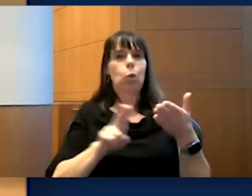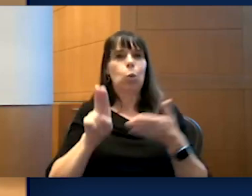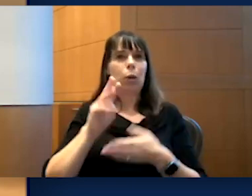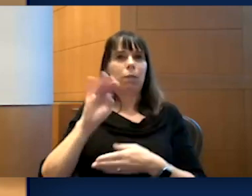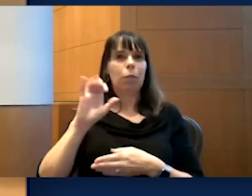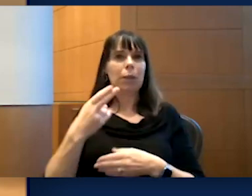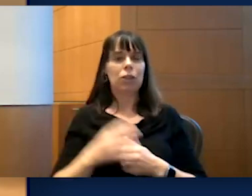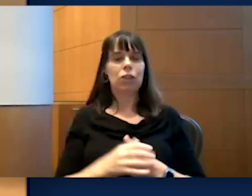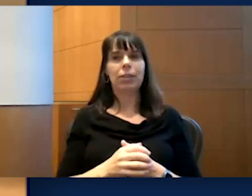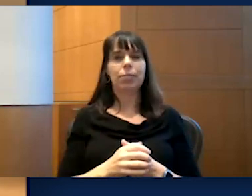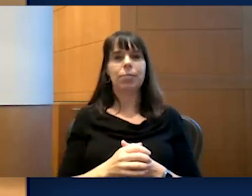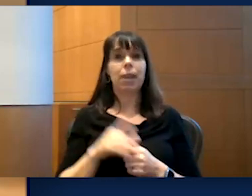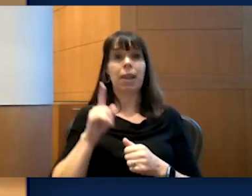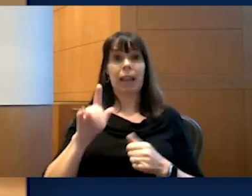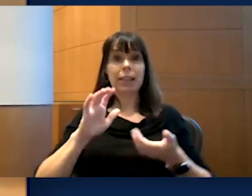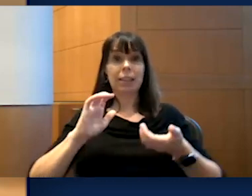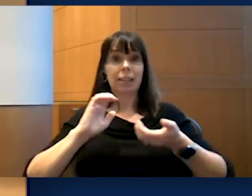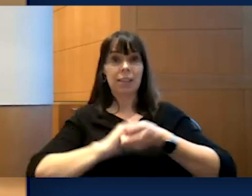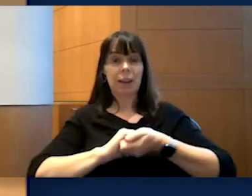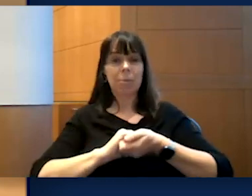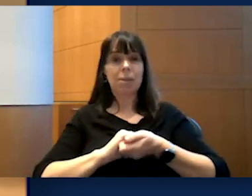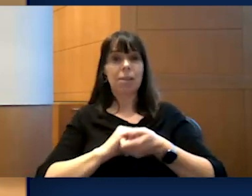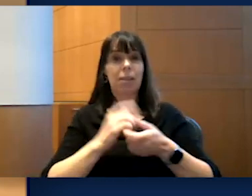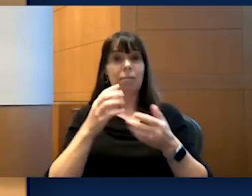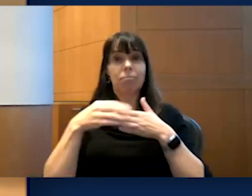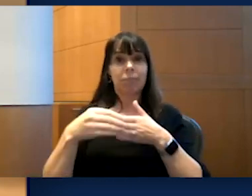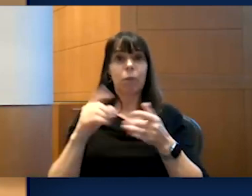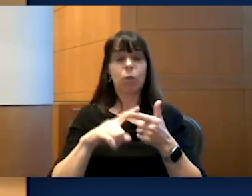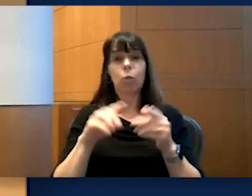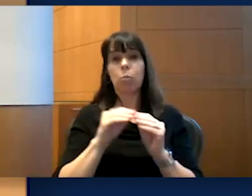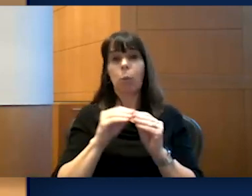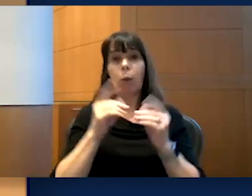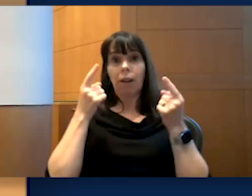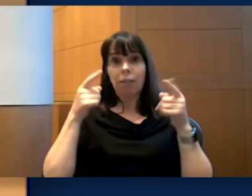This collaboration can result in more effective patient-centered treatments and interventions.